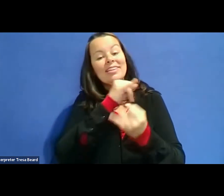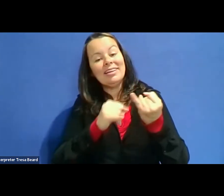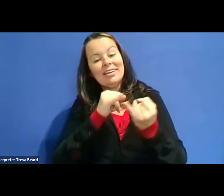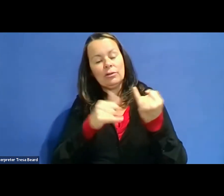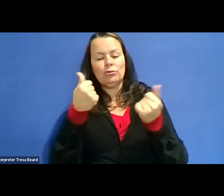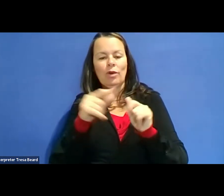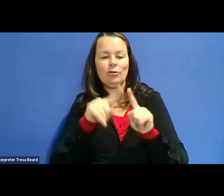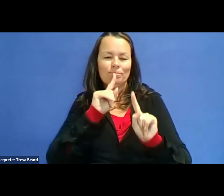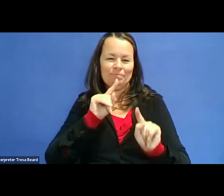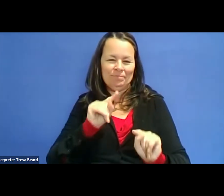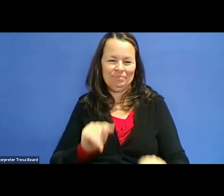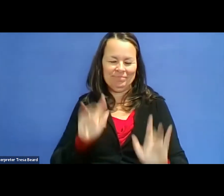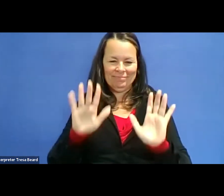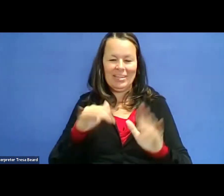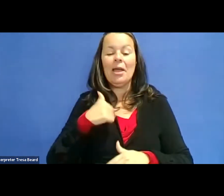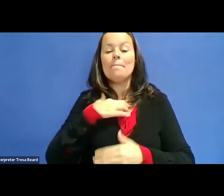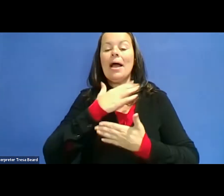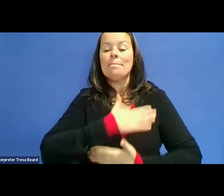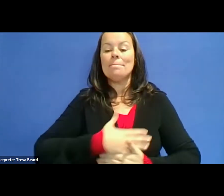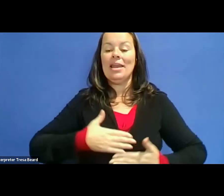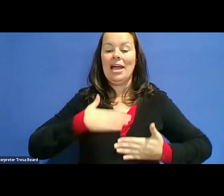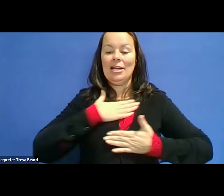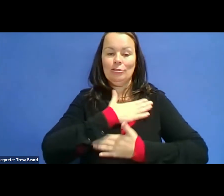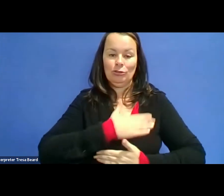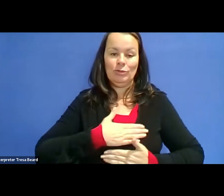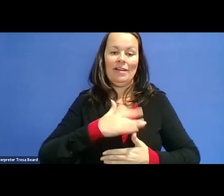It is my absolute pleasure, it feels like having a baby.